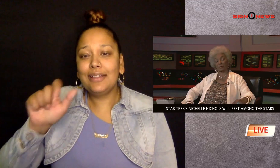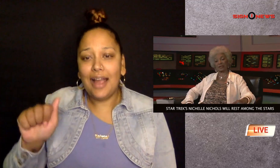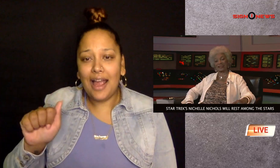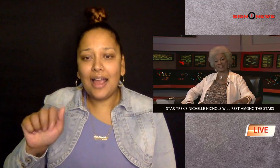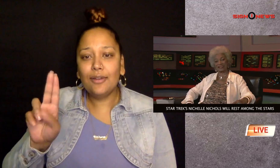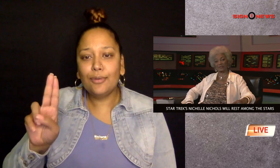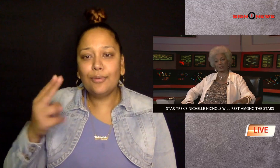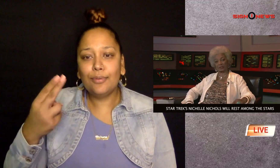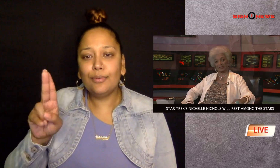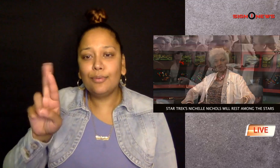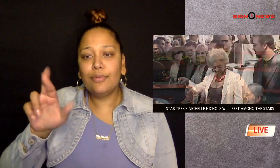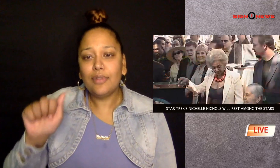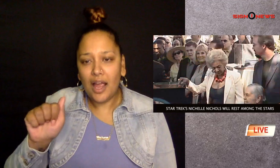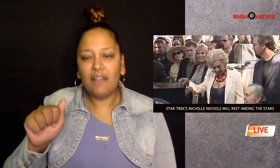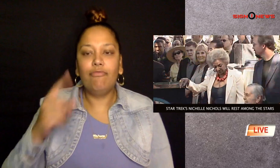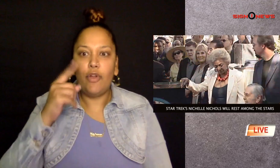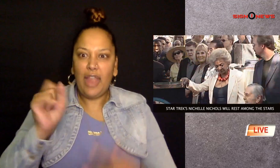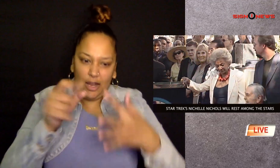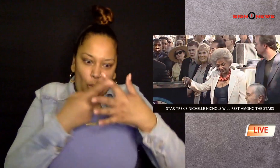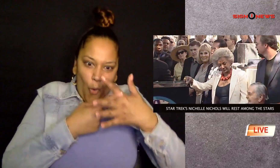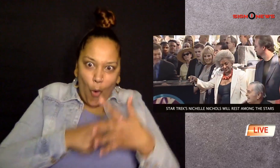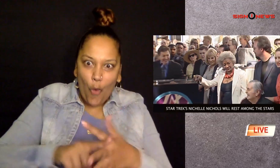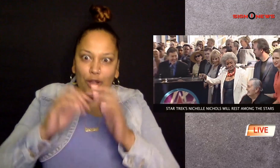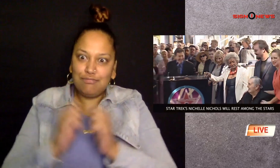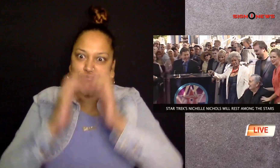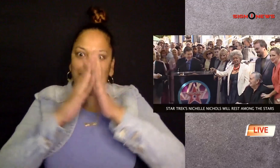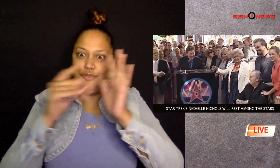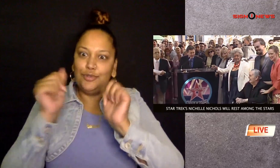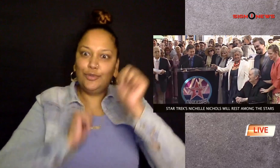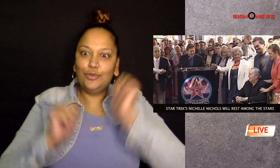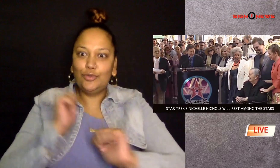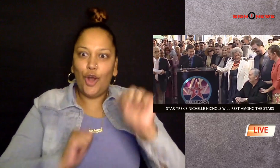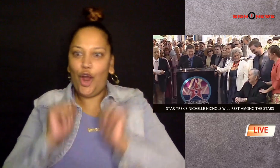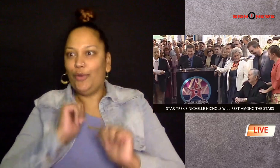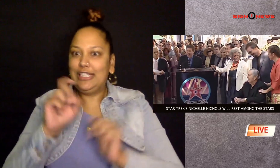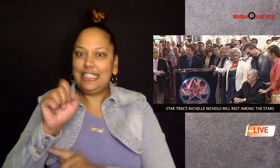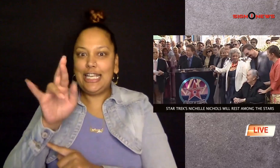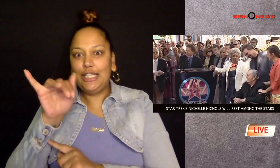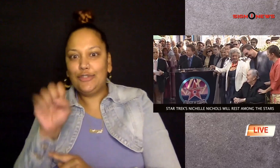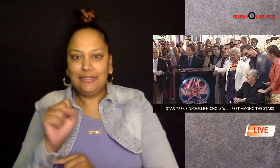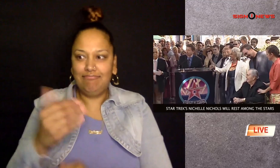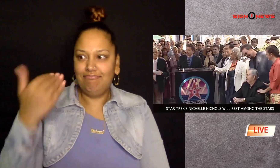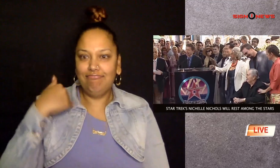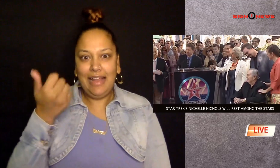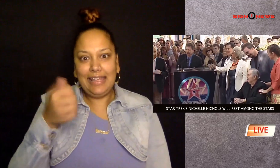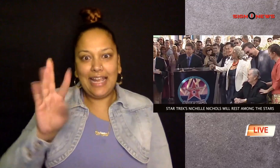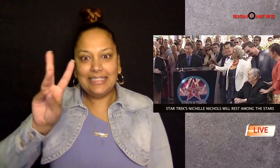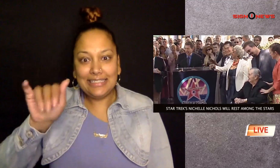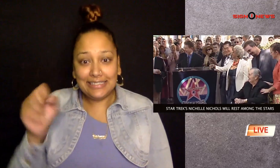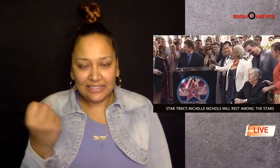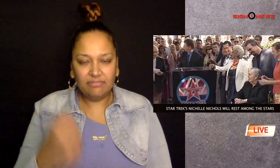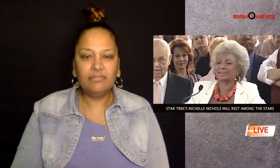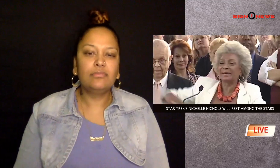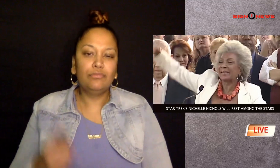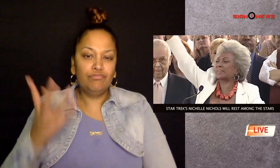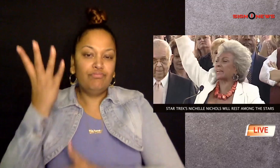she portrayed Lieutenant Nyota Uhura on the original Star Trek series in the 1960s she